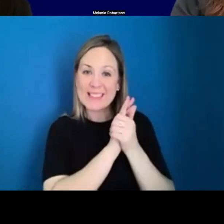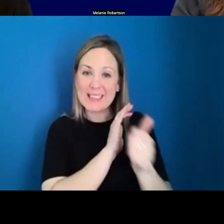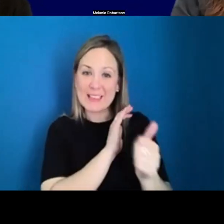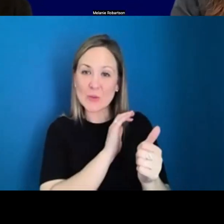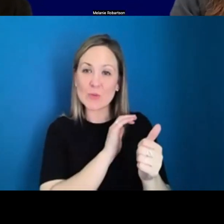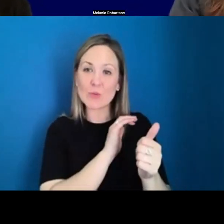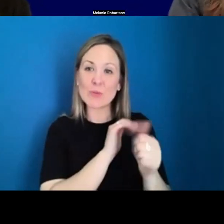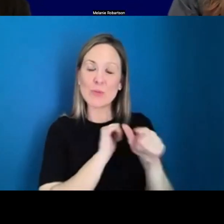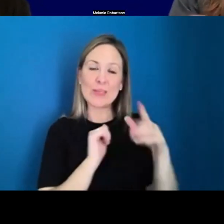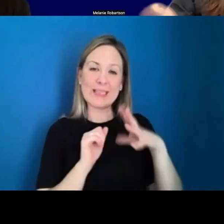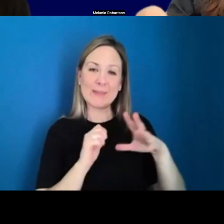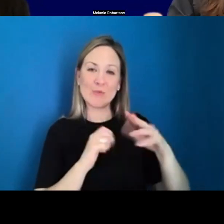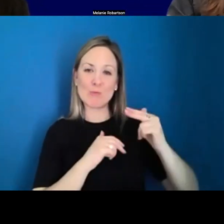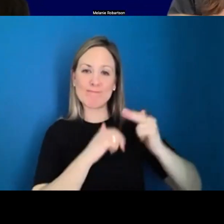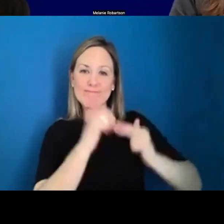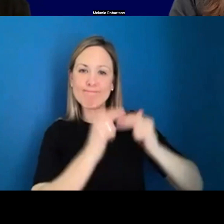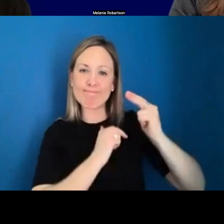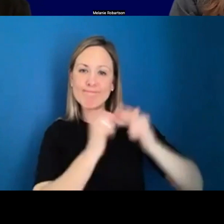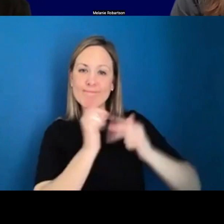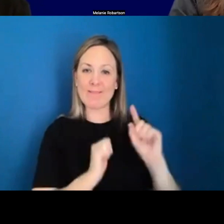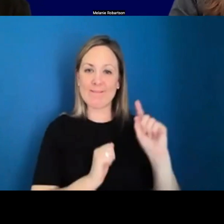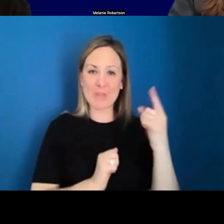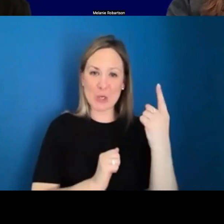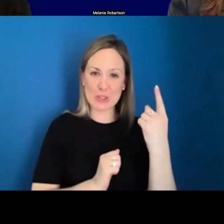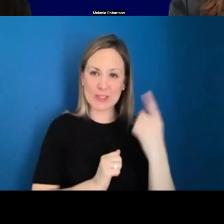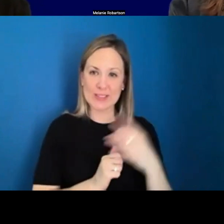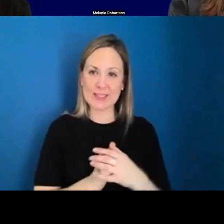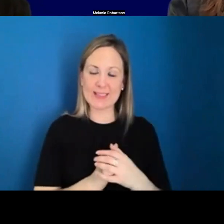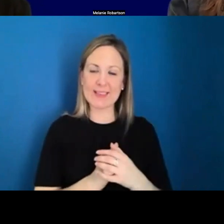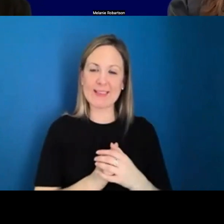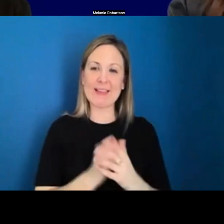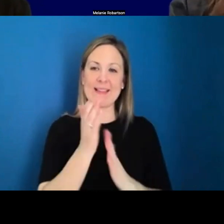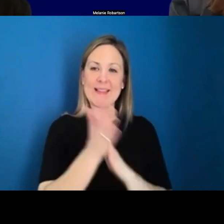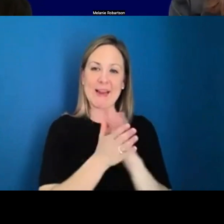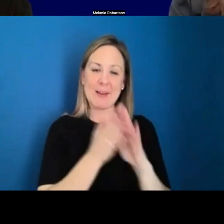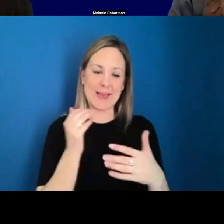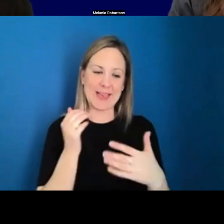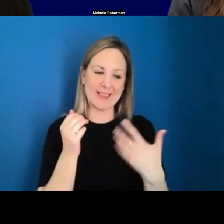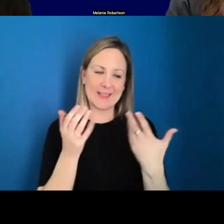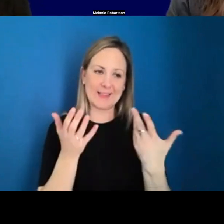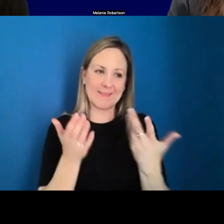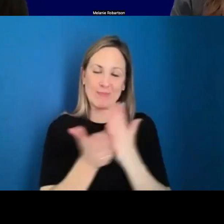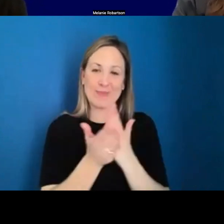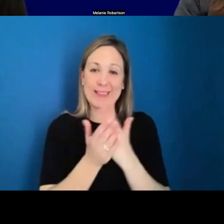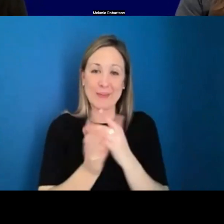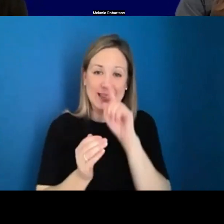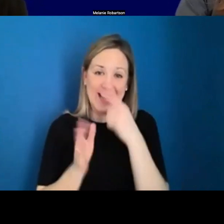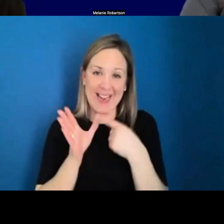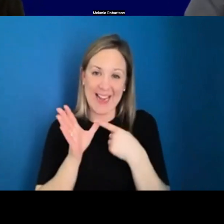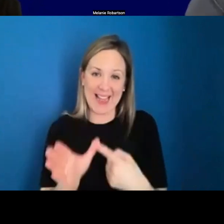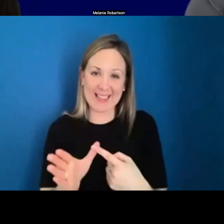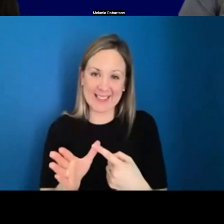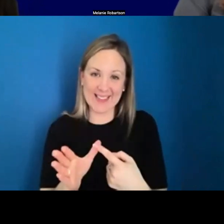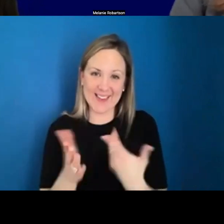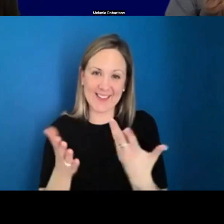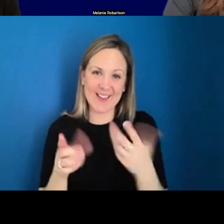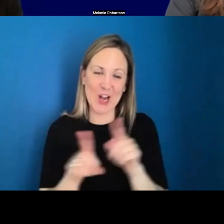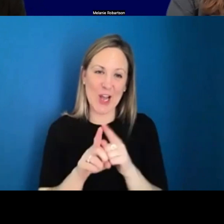that first and the question almost becomes how long is a piece of string. So always